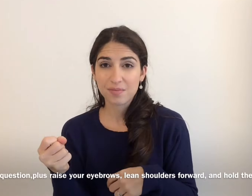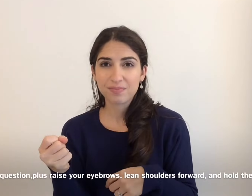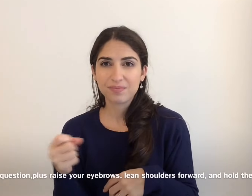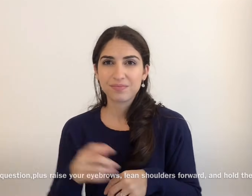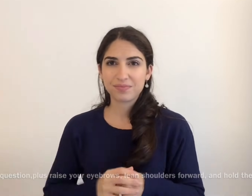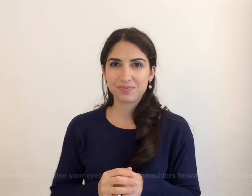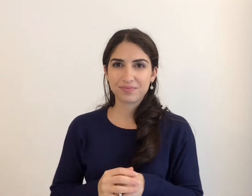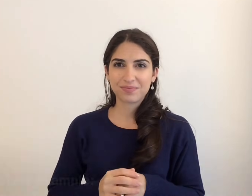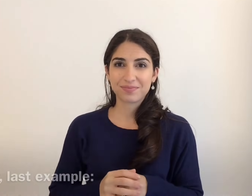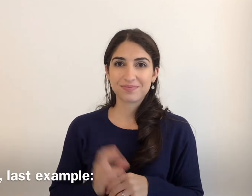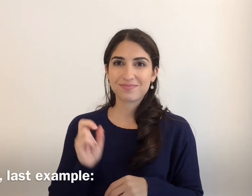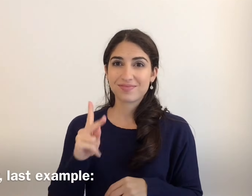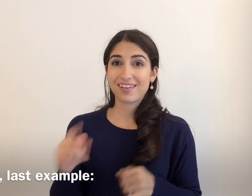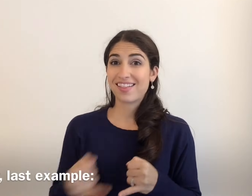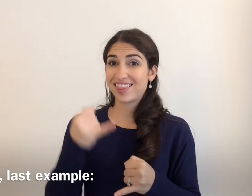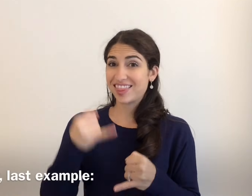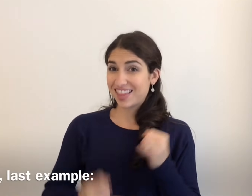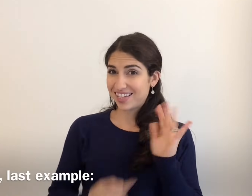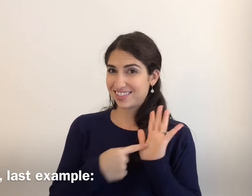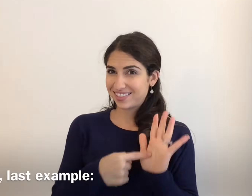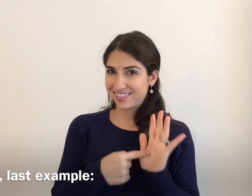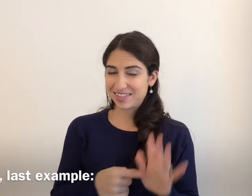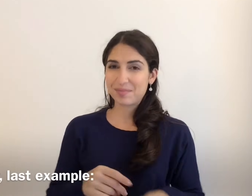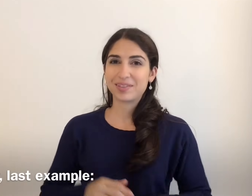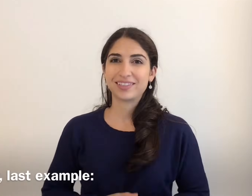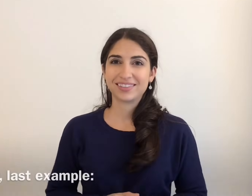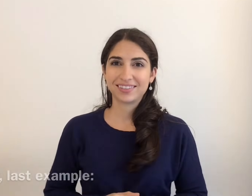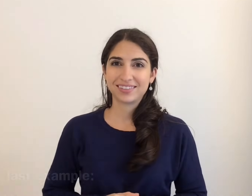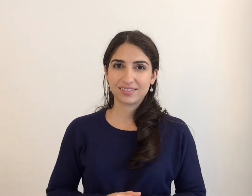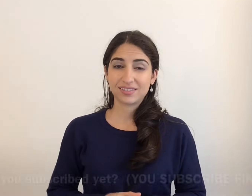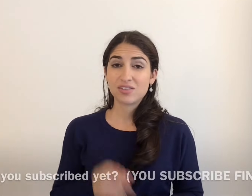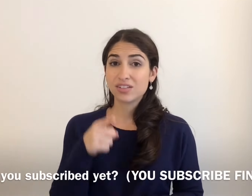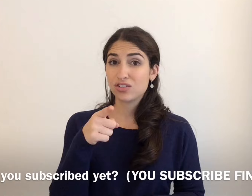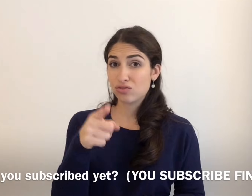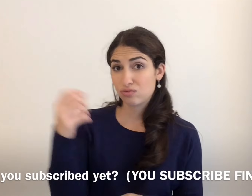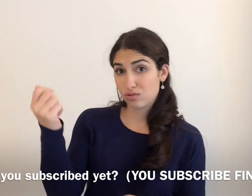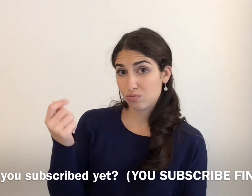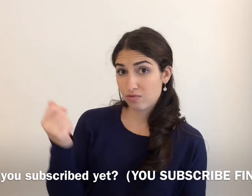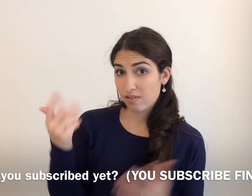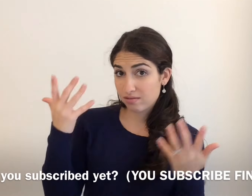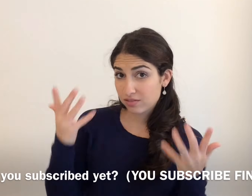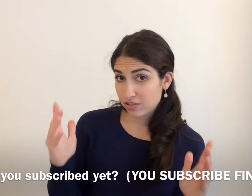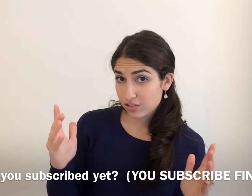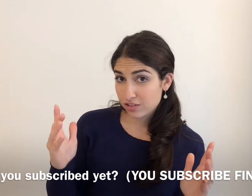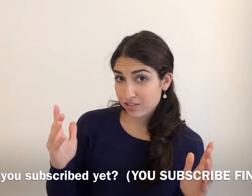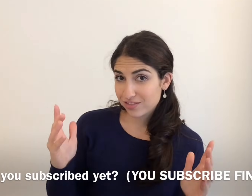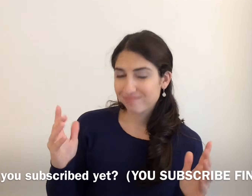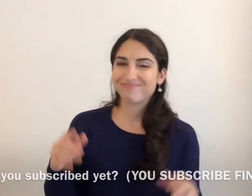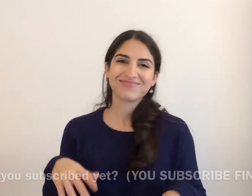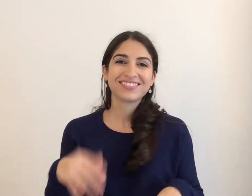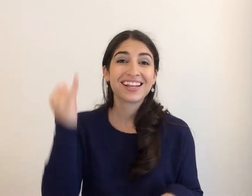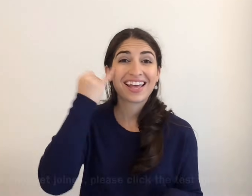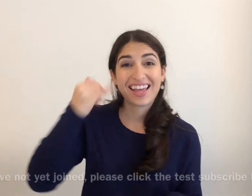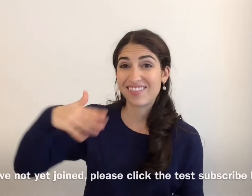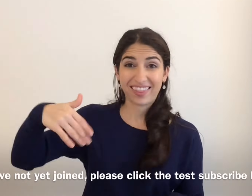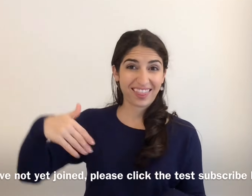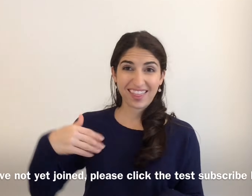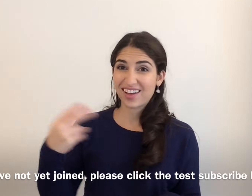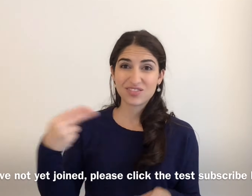can hold for a second. Okay? Last example: "Are you subscribed already??" Okay, if you